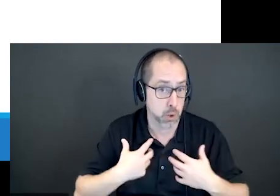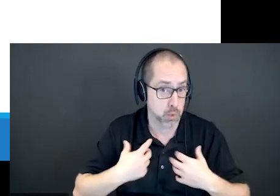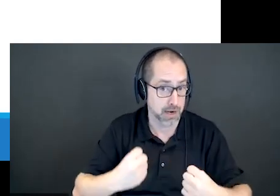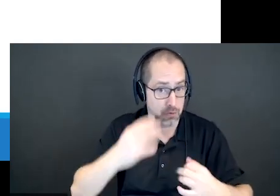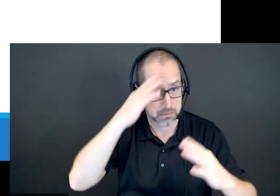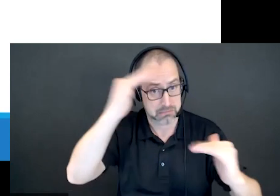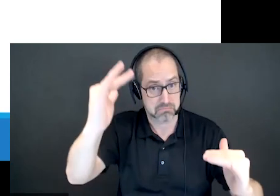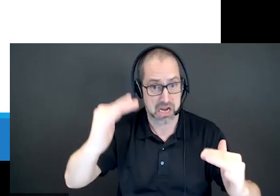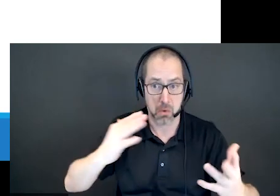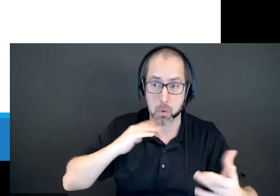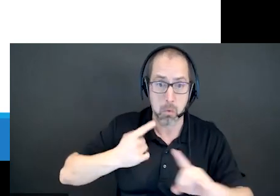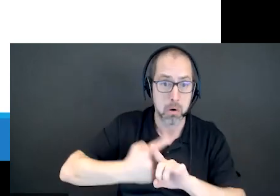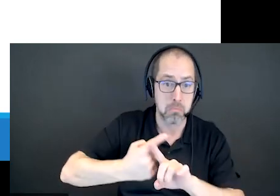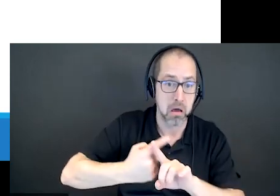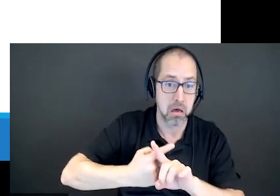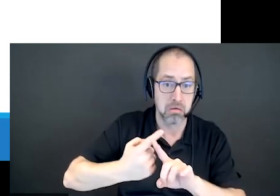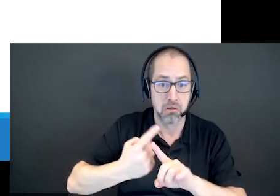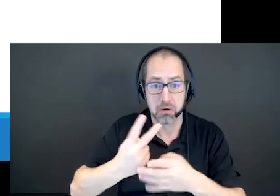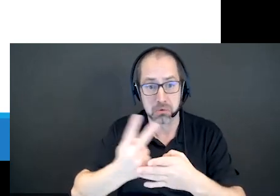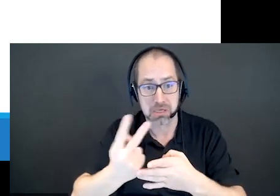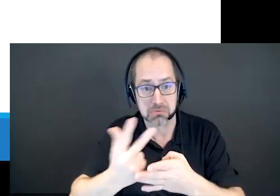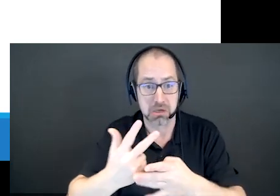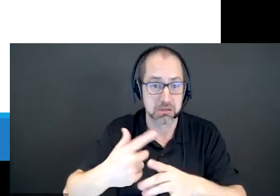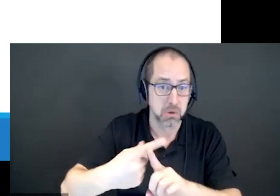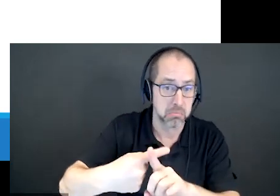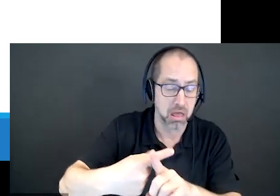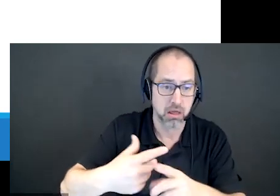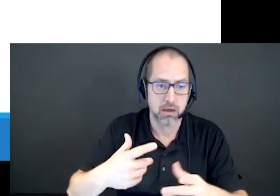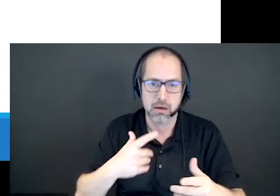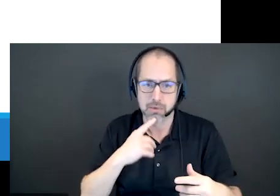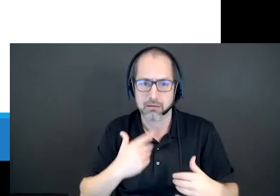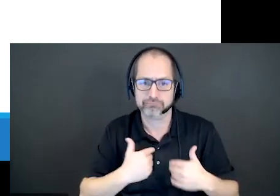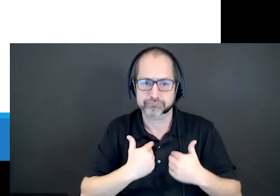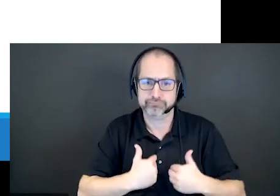and a lot of it was based on a deconditioning theory and Pulmonary Rehabilitation models.